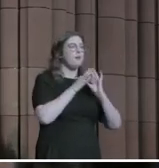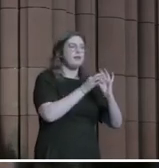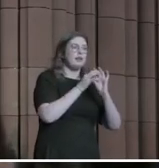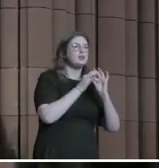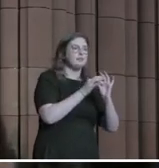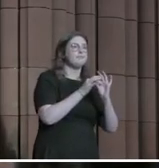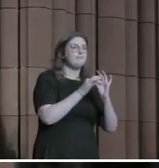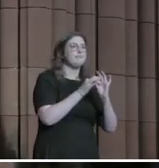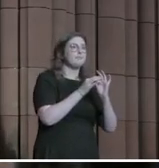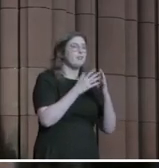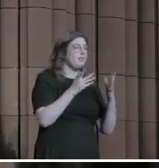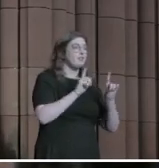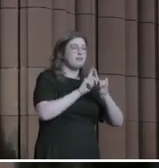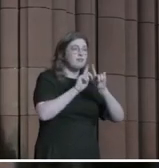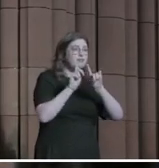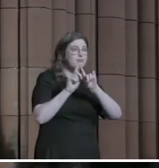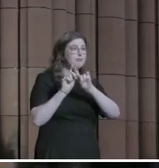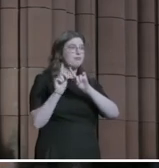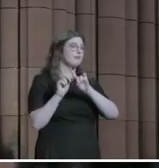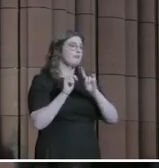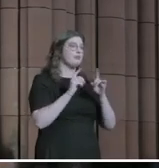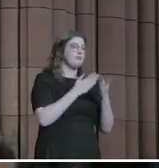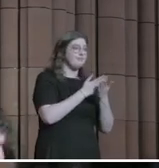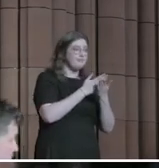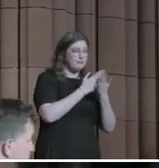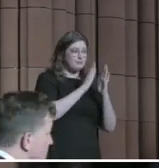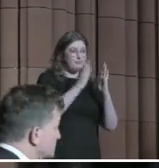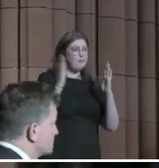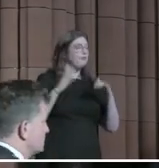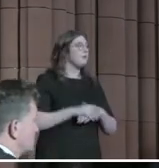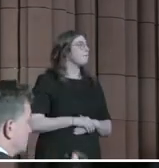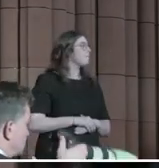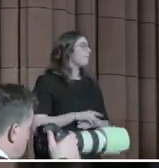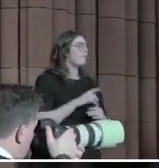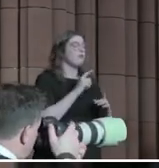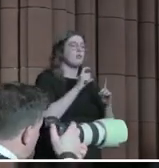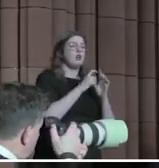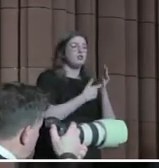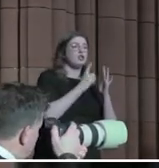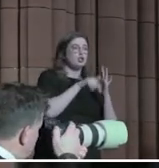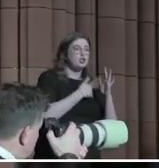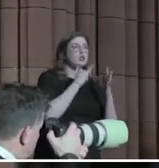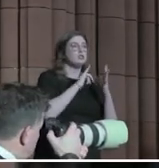and Muriel Spark, the author have "Shown." Dr. John Scaly is widely regarded by his peers